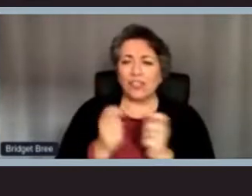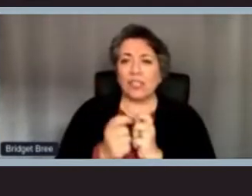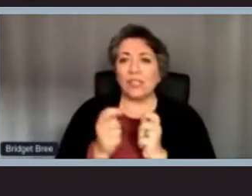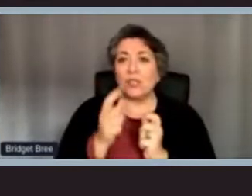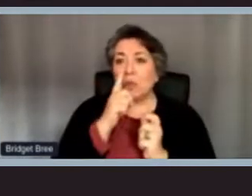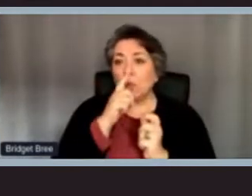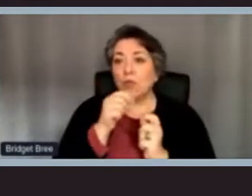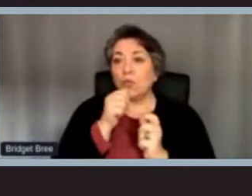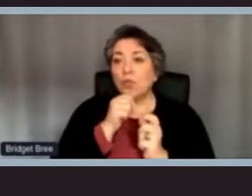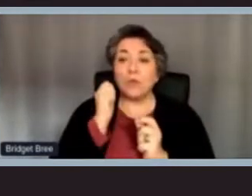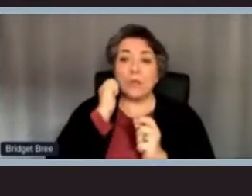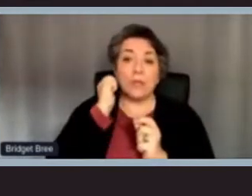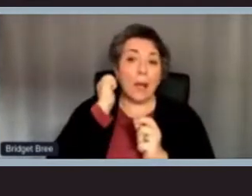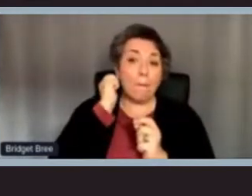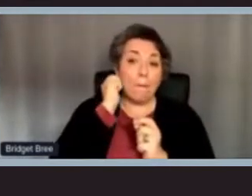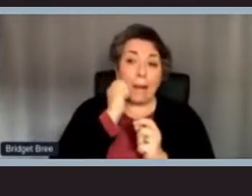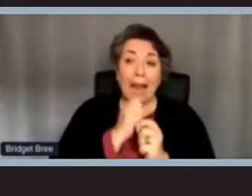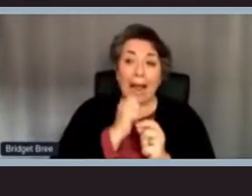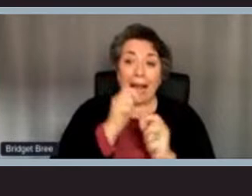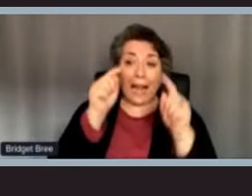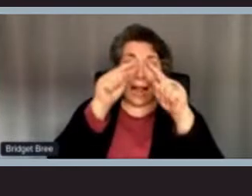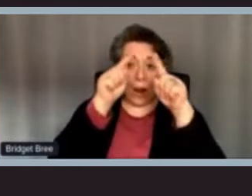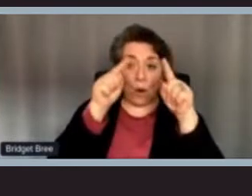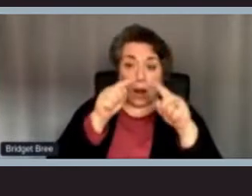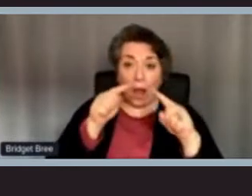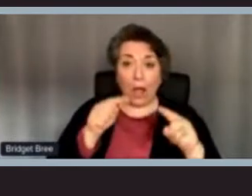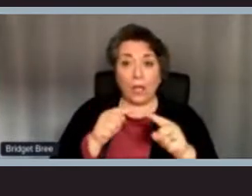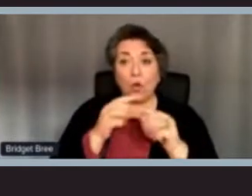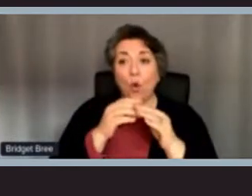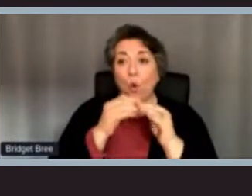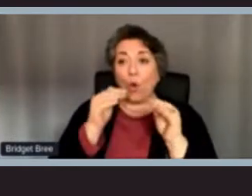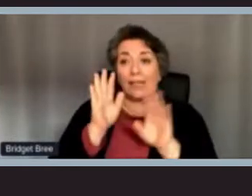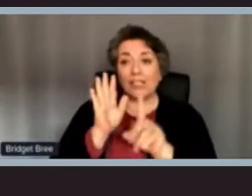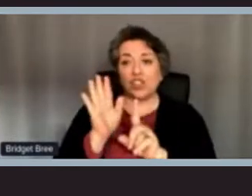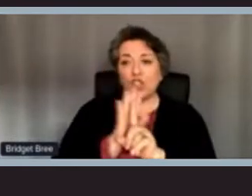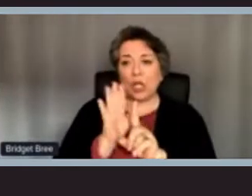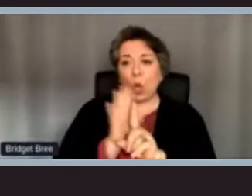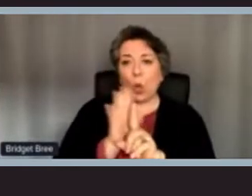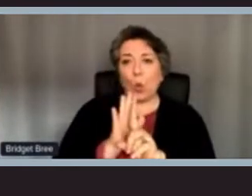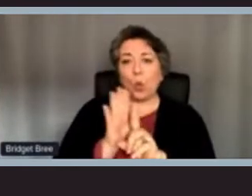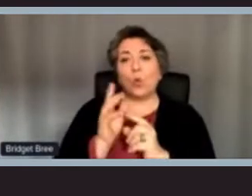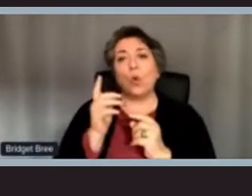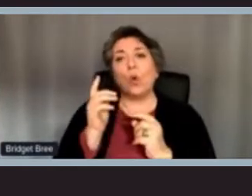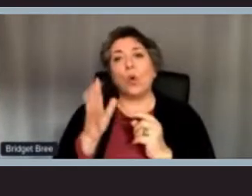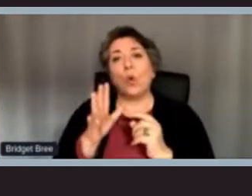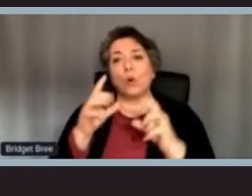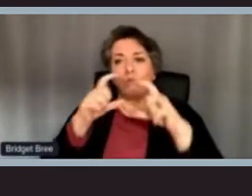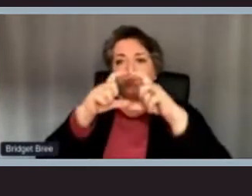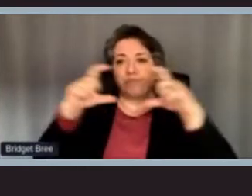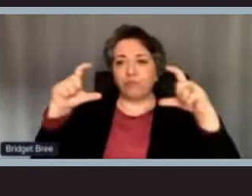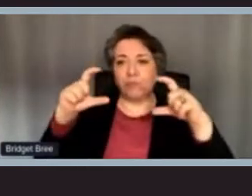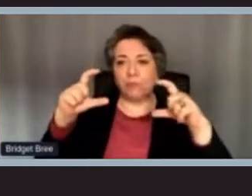the text, or drop shadow, or just put a solid colour behind the text, or we could add a